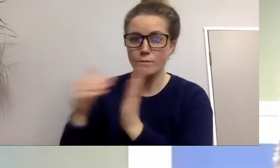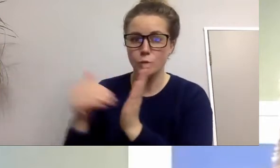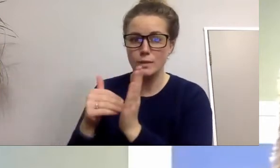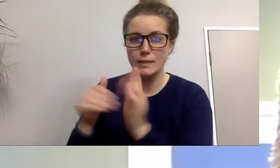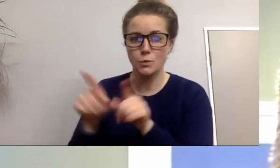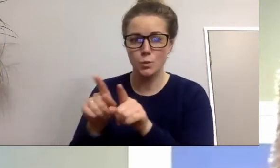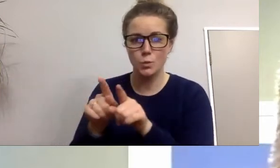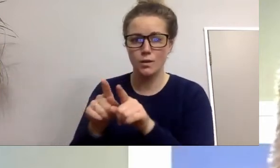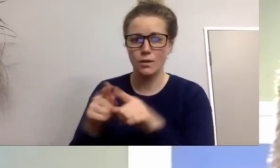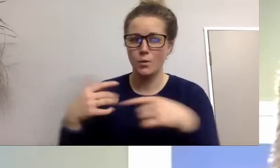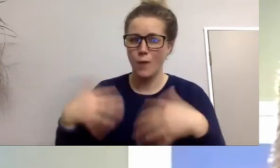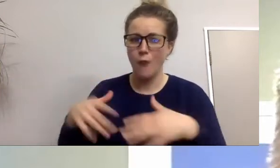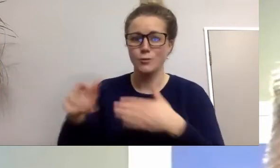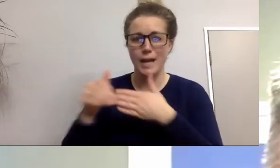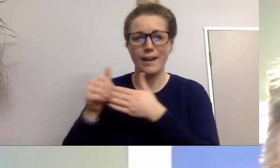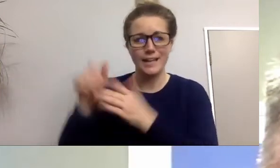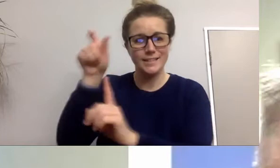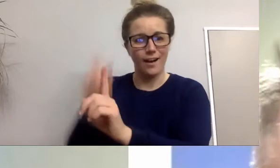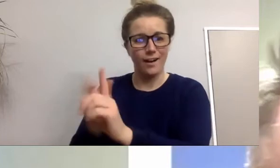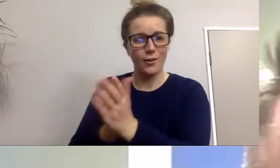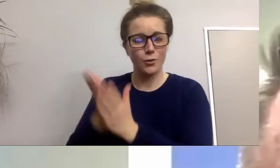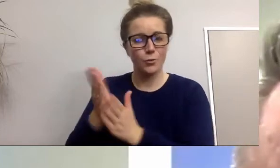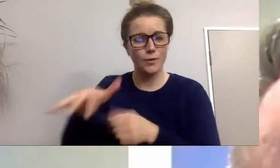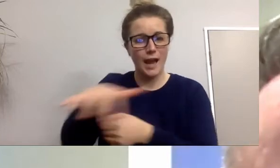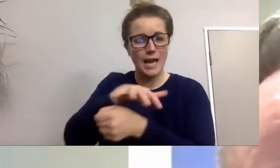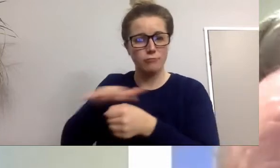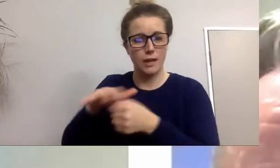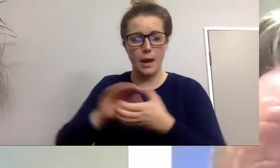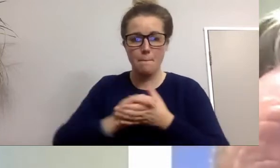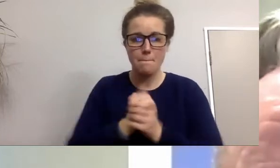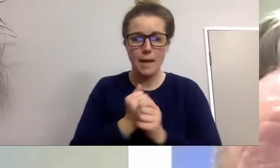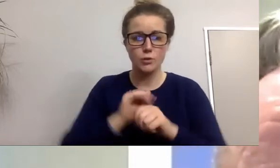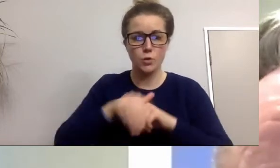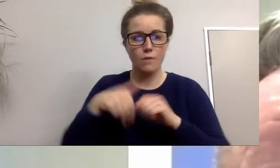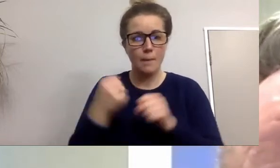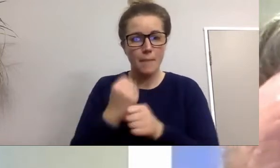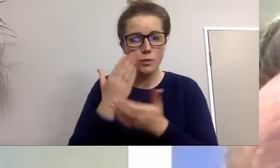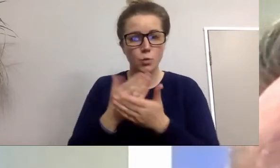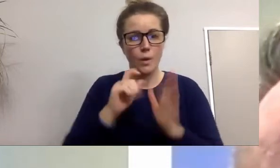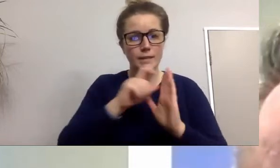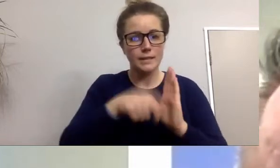in this area, passionate about making sure that disabled people have access to